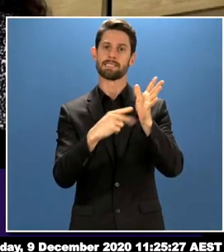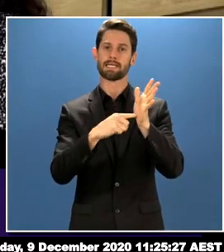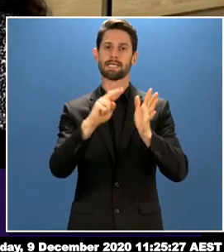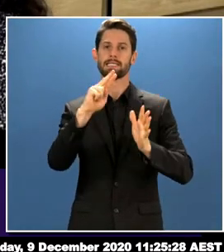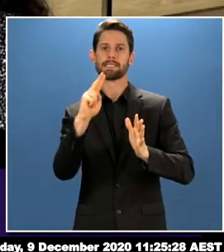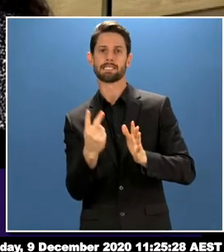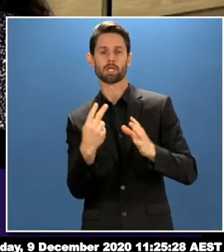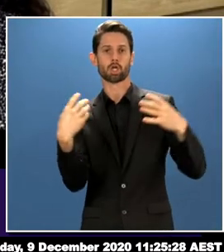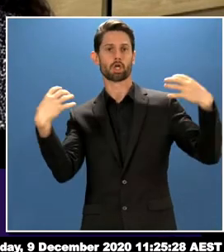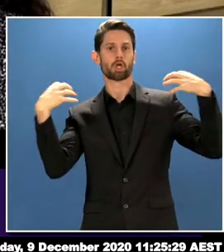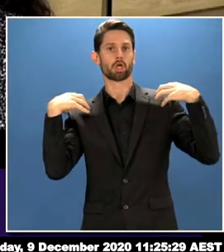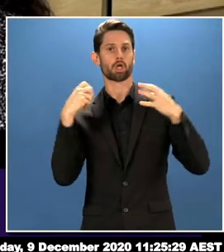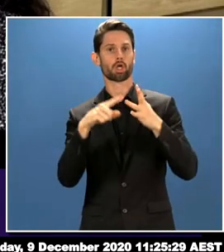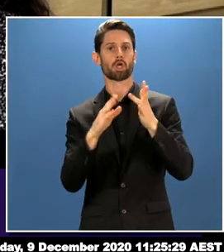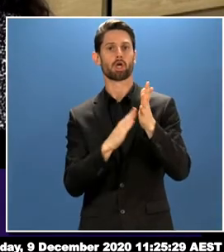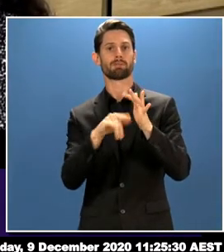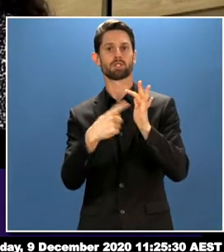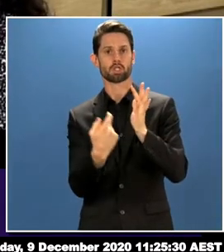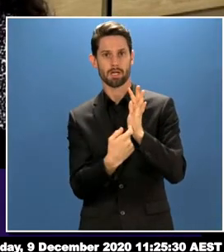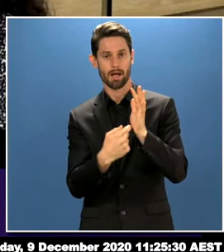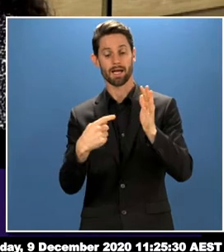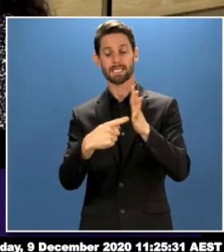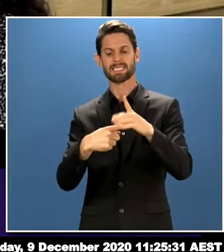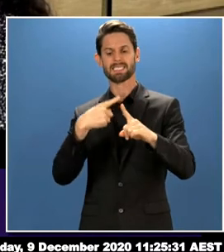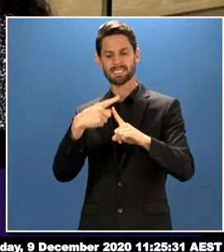Tax Counsel Network.